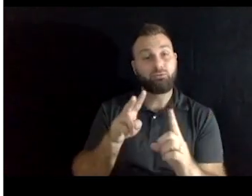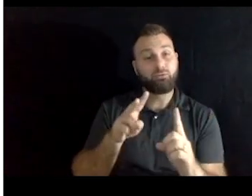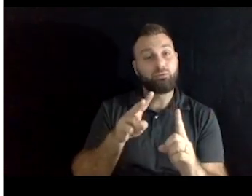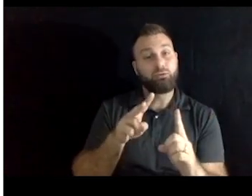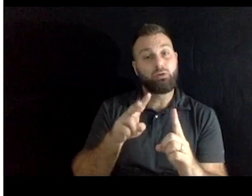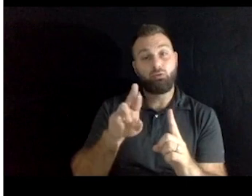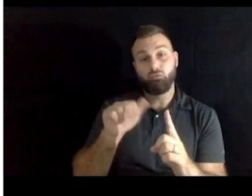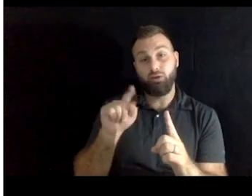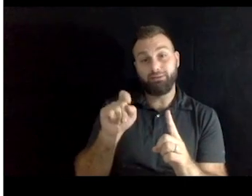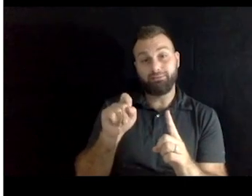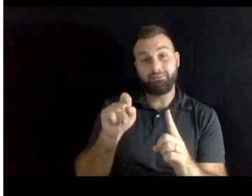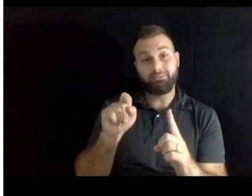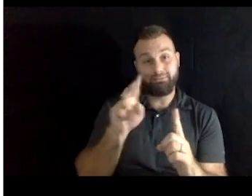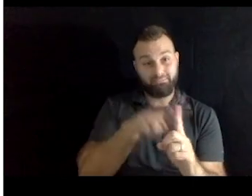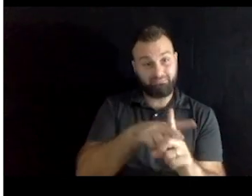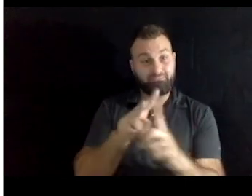assigned their ticket is quite low.